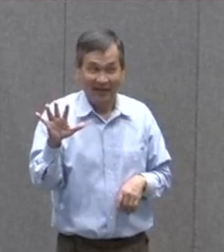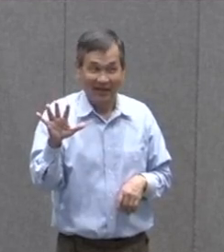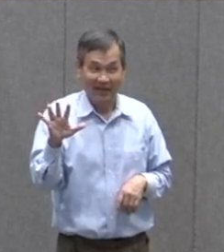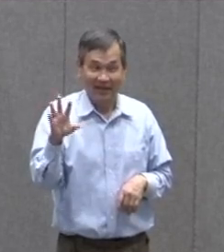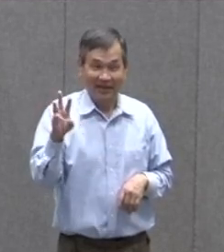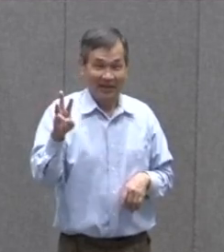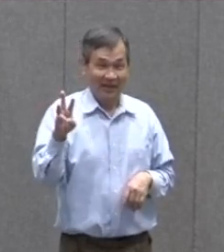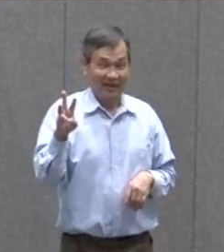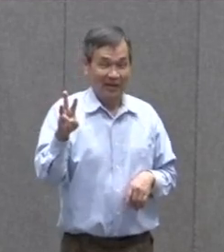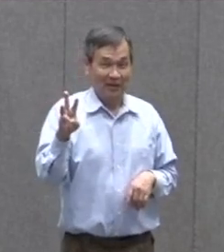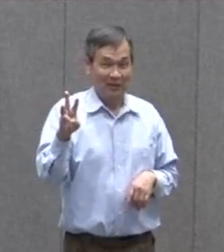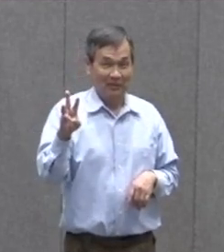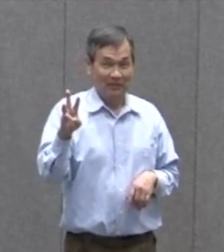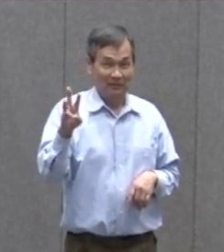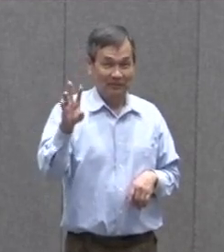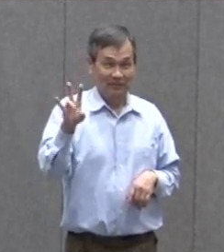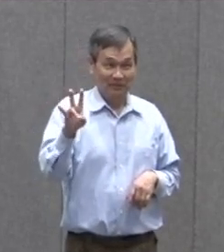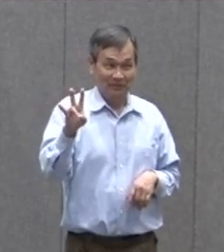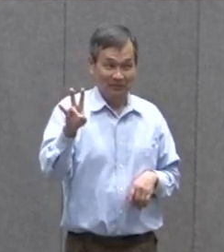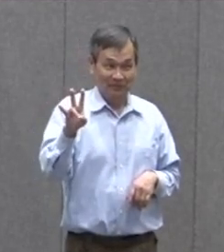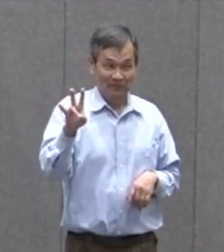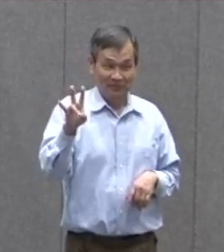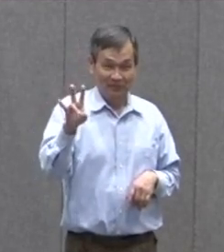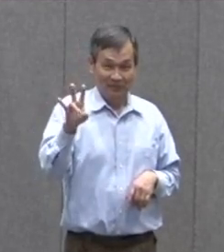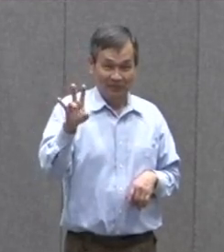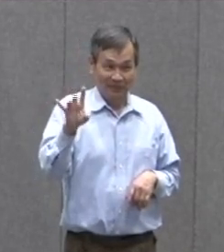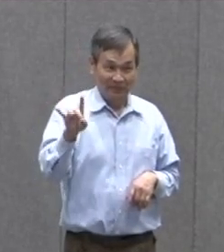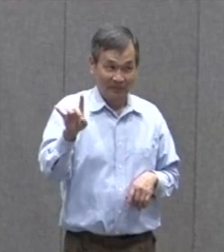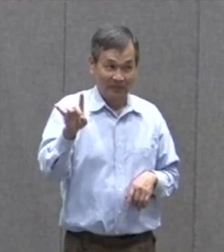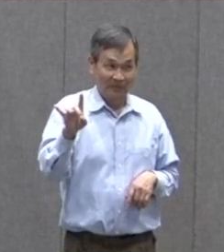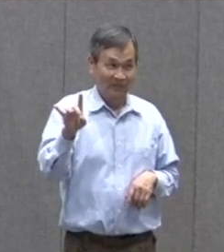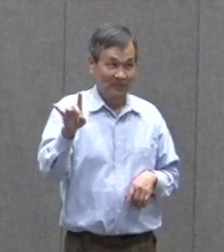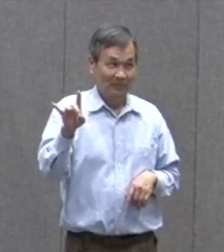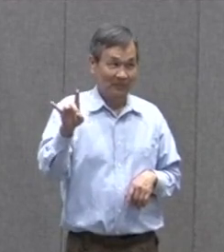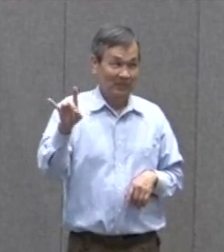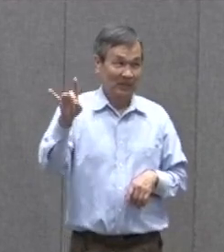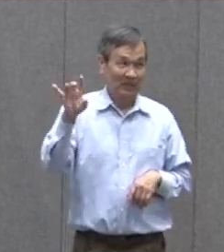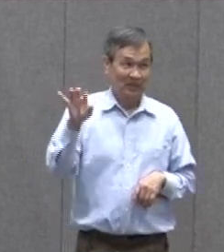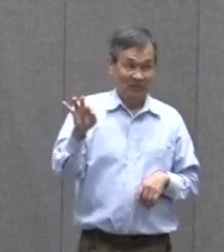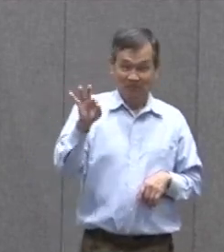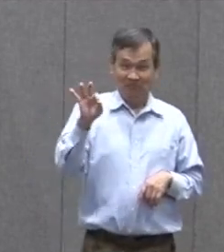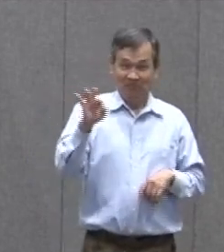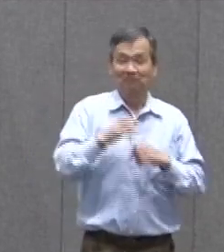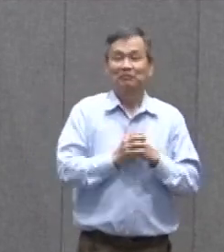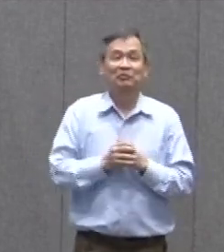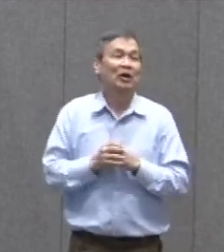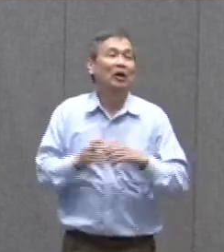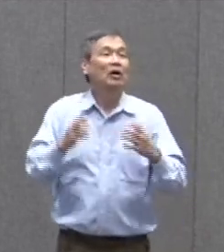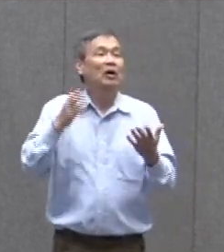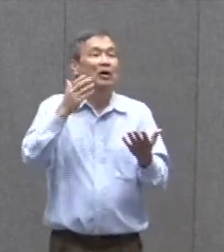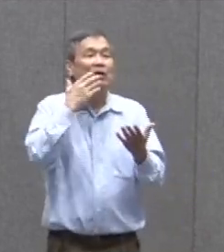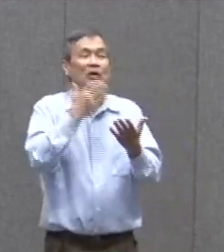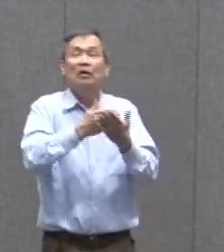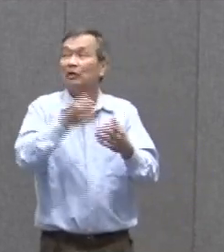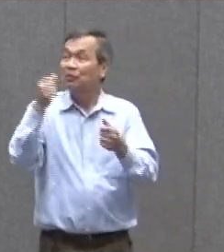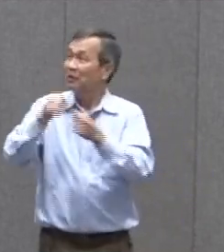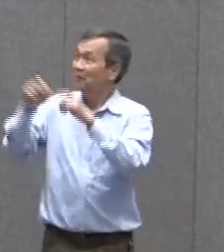siete, ocho, nueve. Good, so remember, our number of the day is nine,